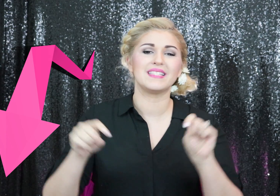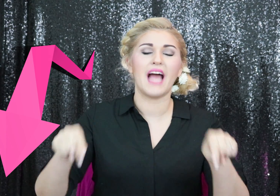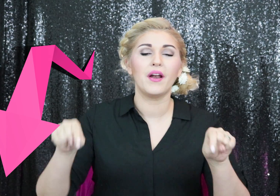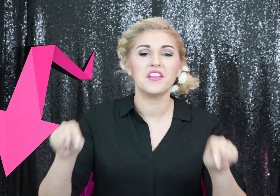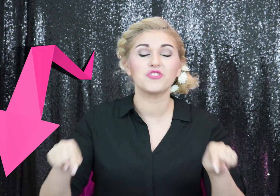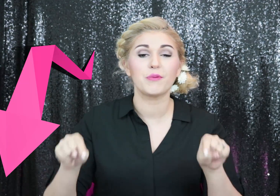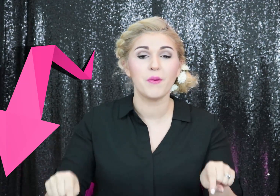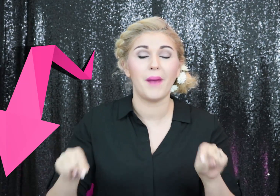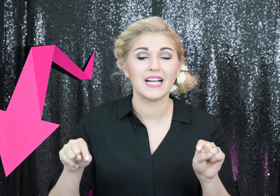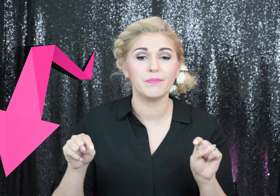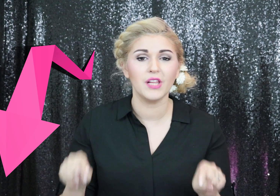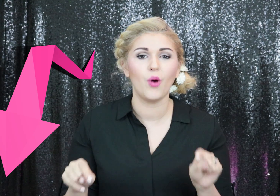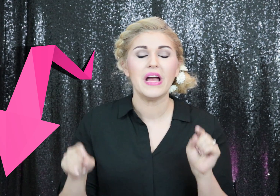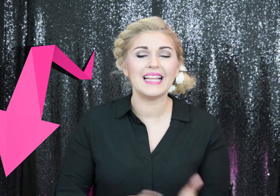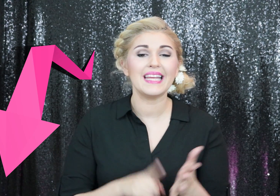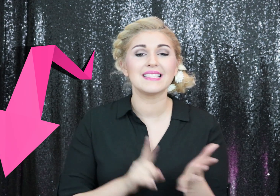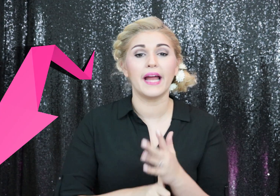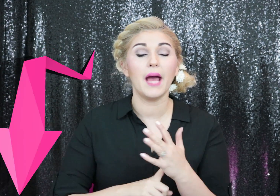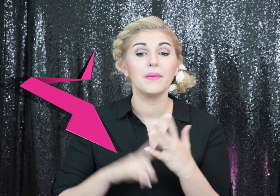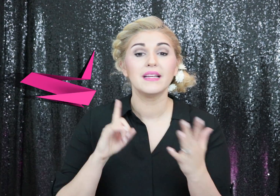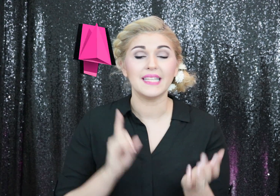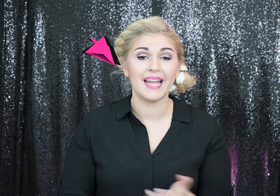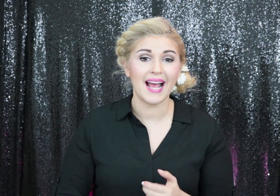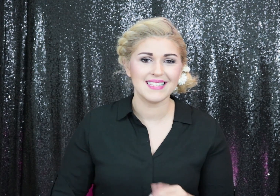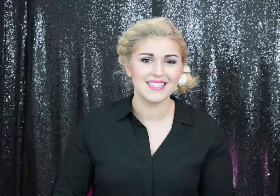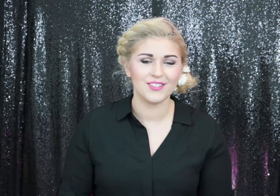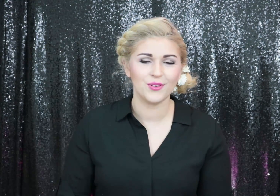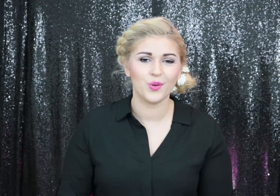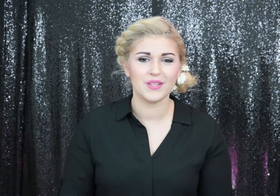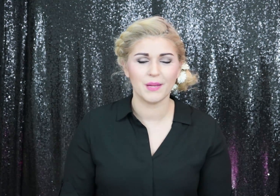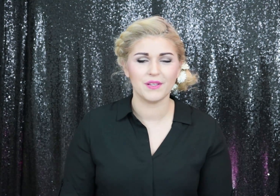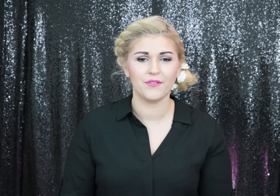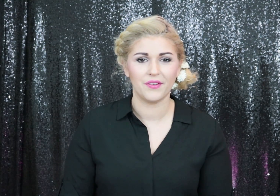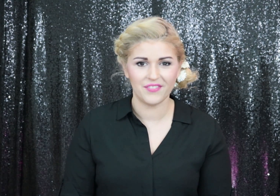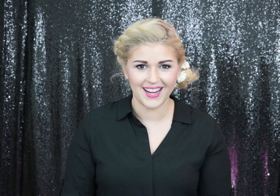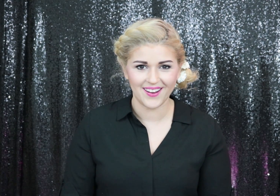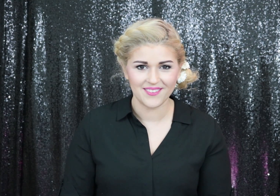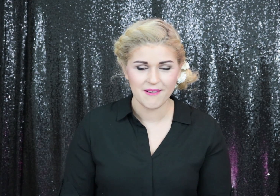It's down in the description box below. Click and sign up to get access to the receptive video.